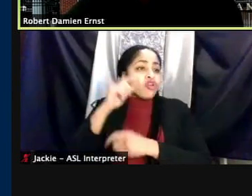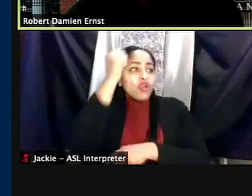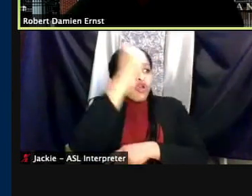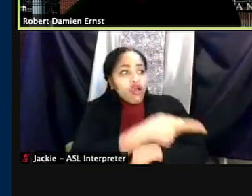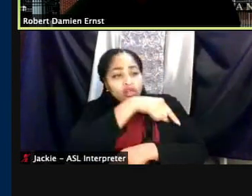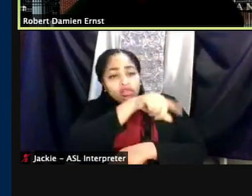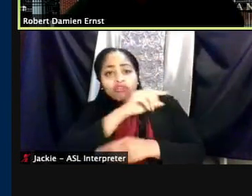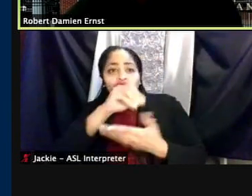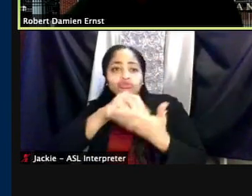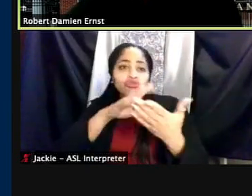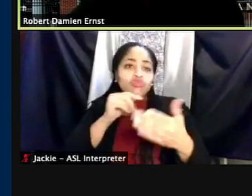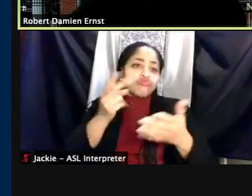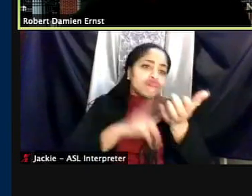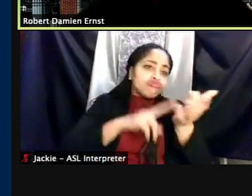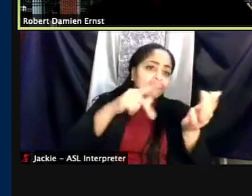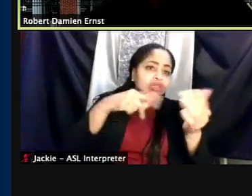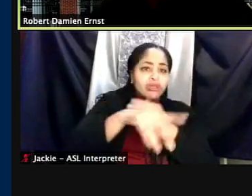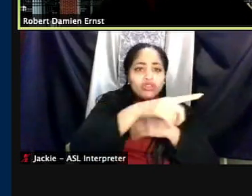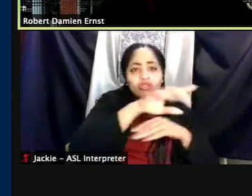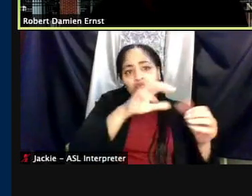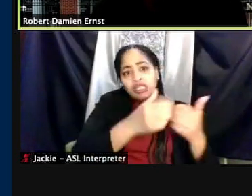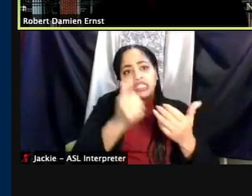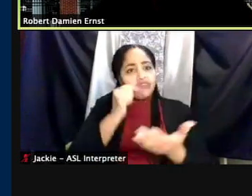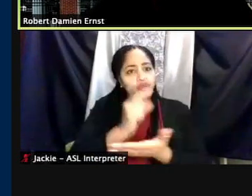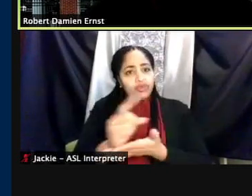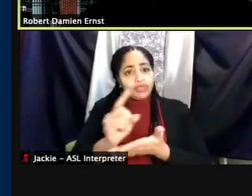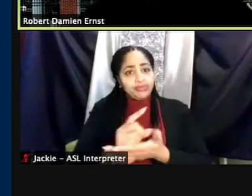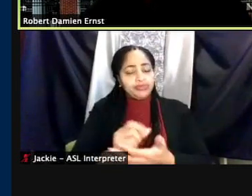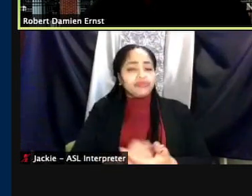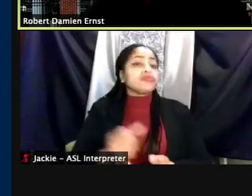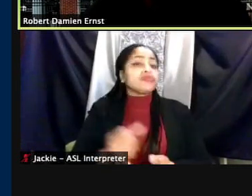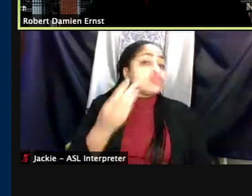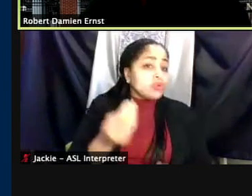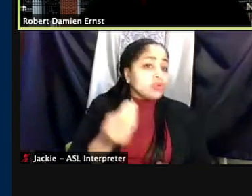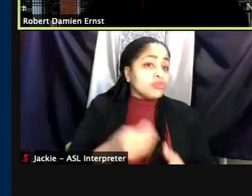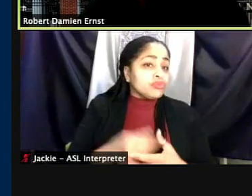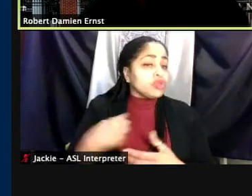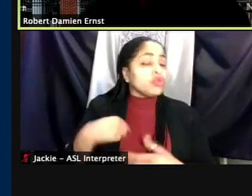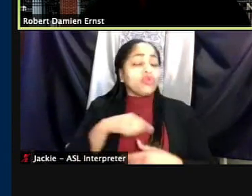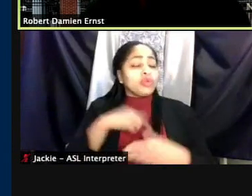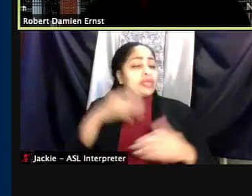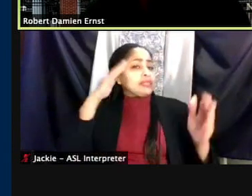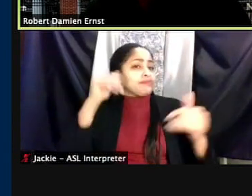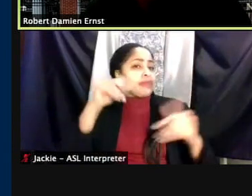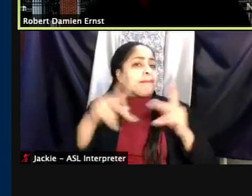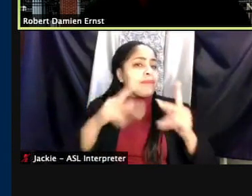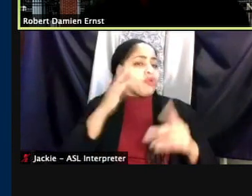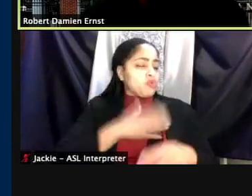in those classes on a weekly basis. So we expect people will engage in the testing.